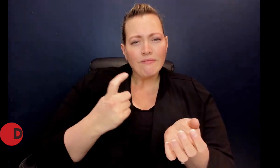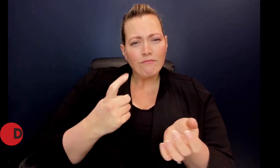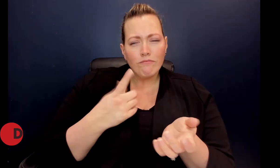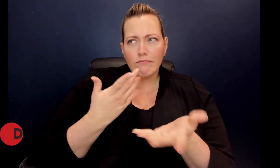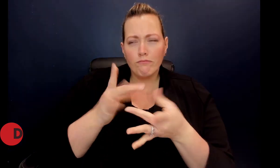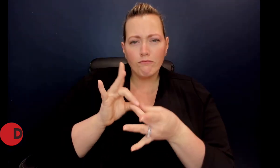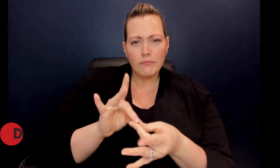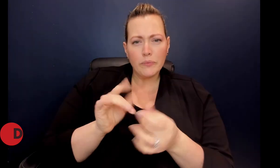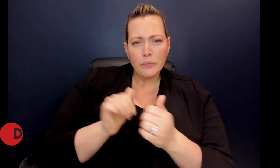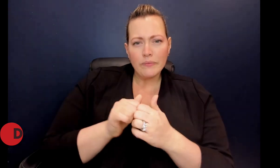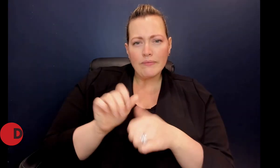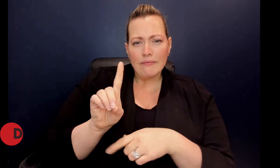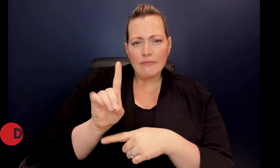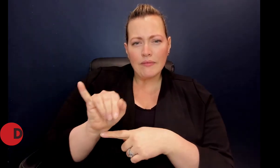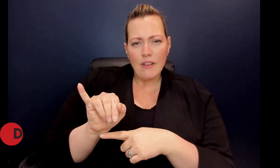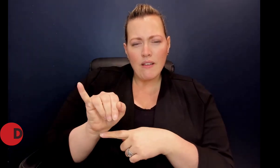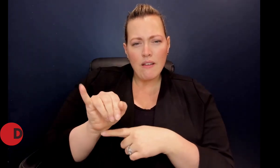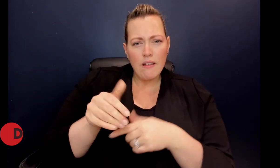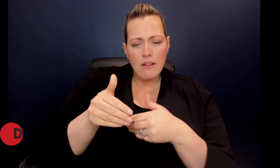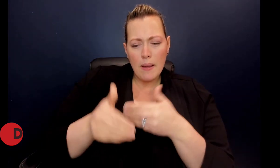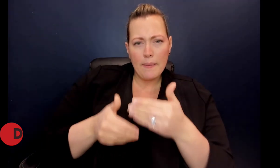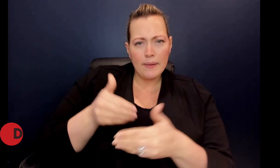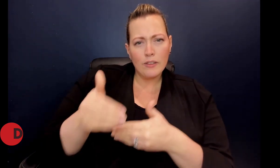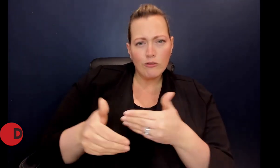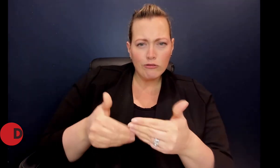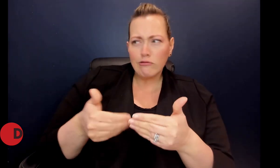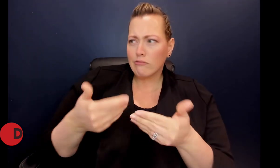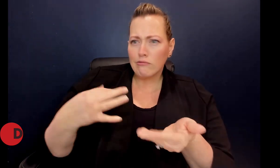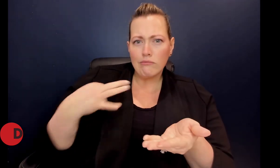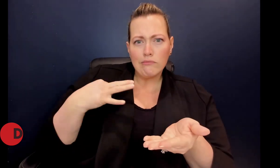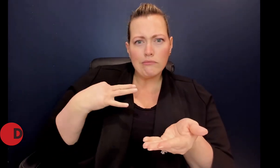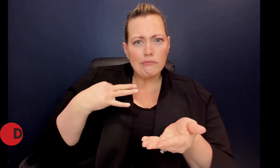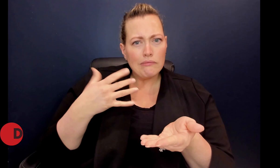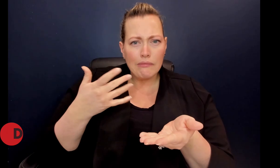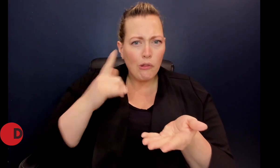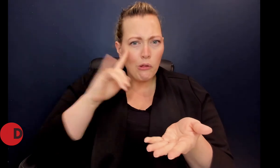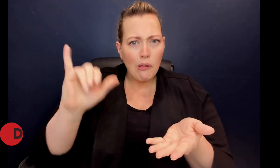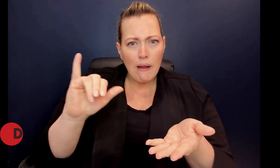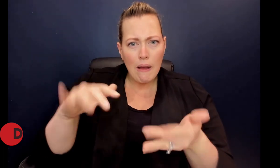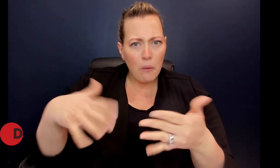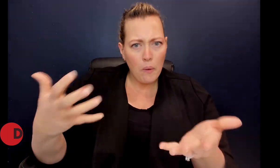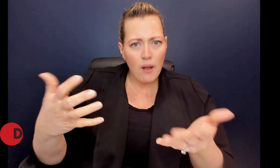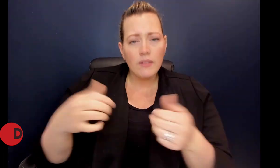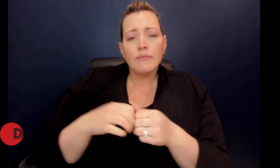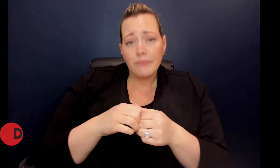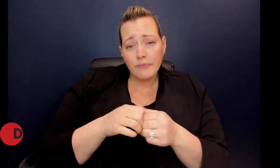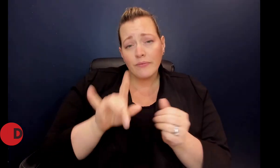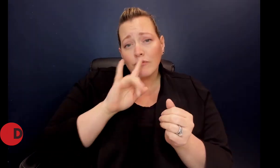the DI process and what it looks like. There are two separate